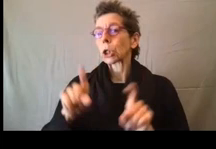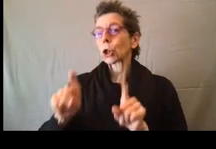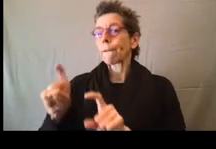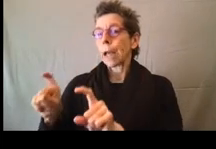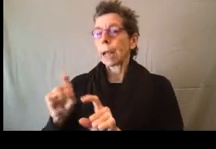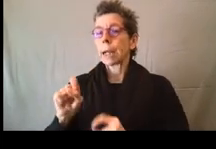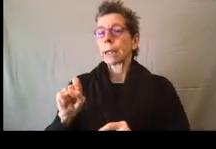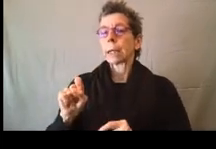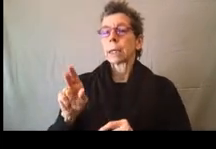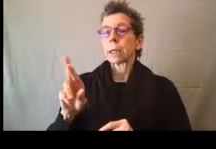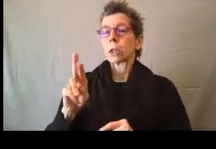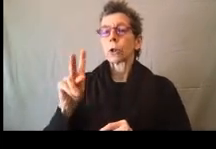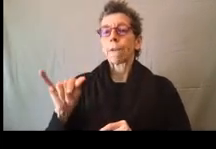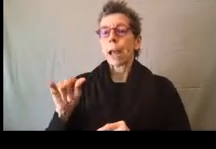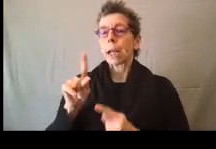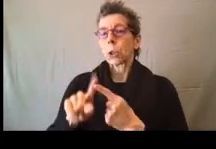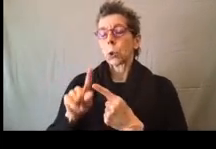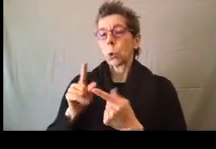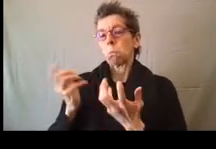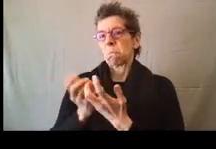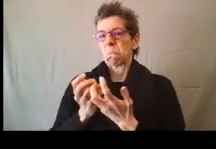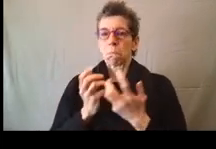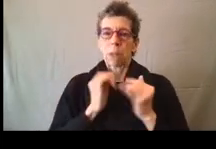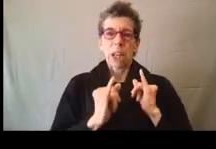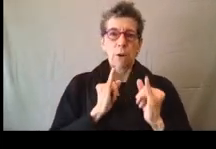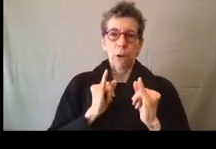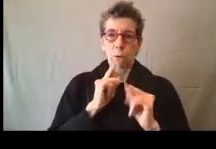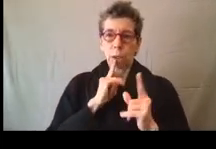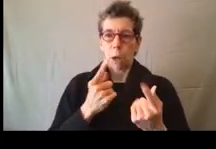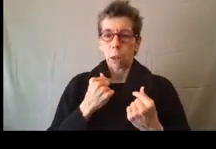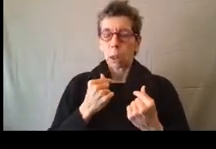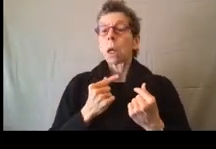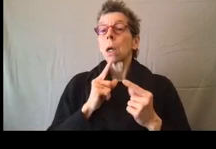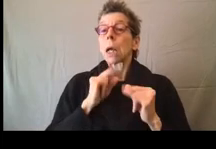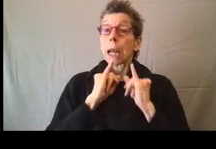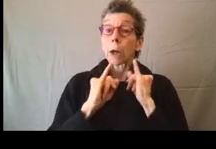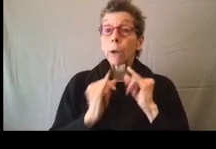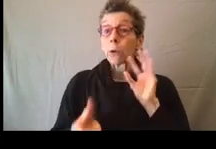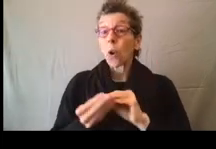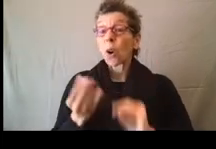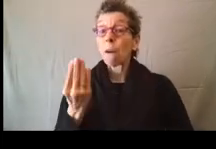we were learning through our interviews. Did a total of 14 interviews, had about 300 respondents